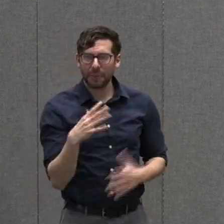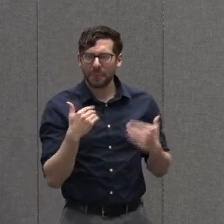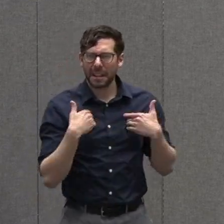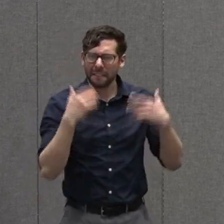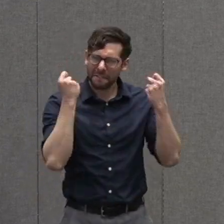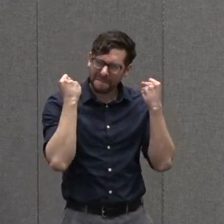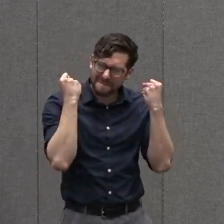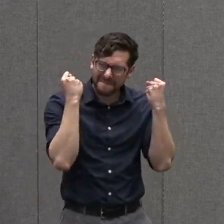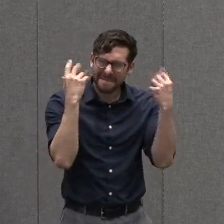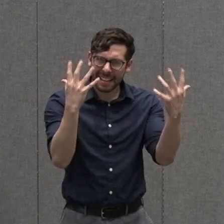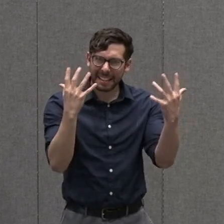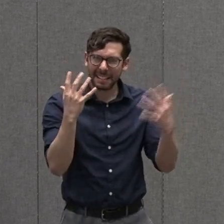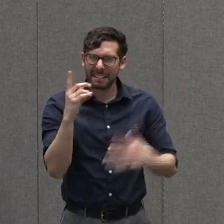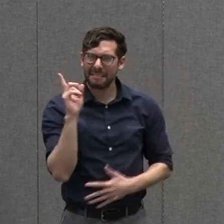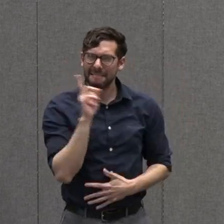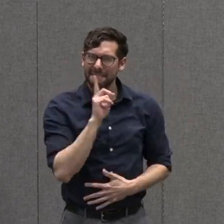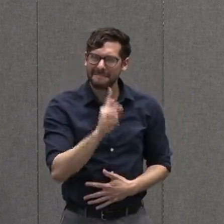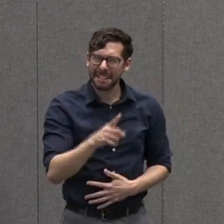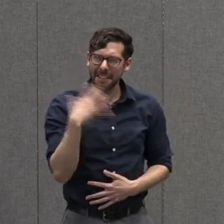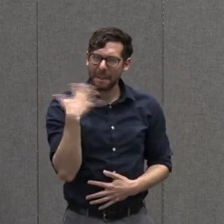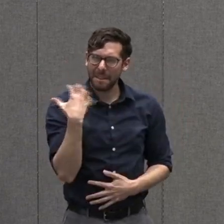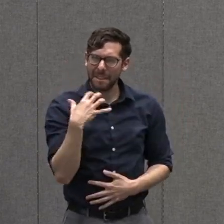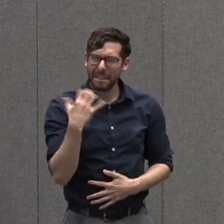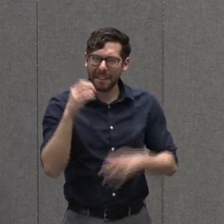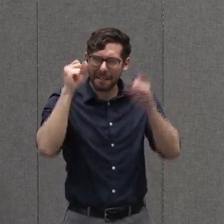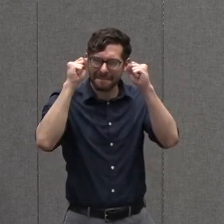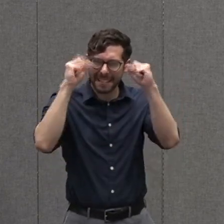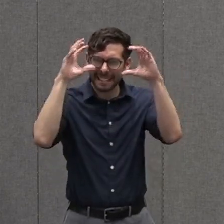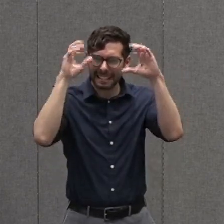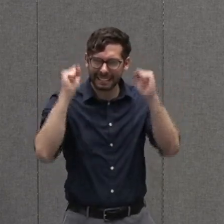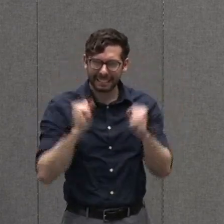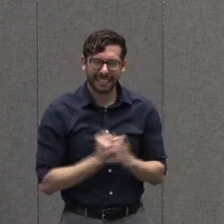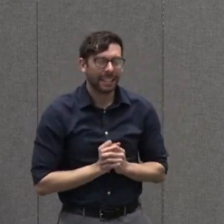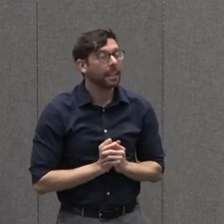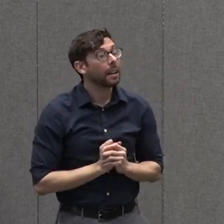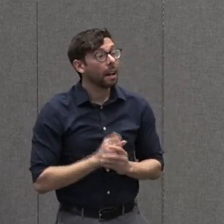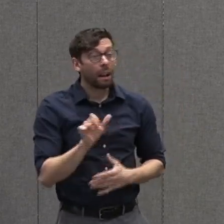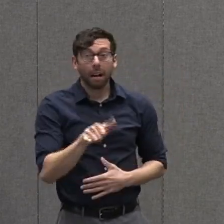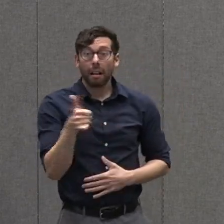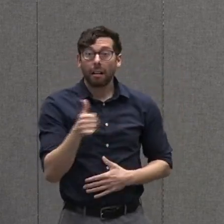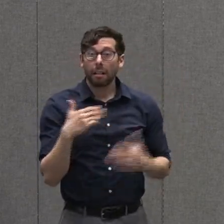This is so amazing. And there are other animals that are not snakes that are here today, too.